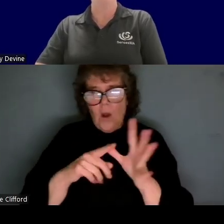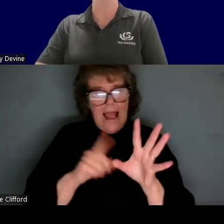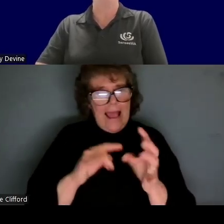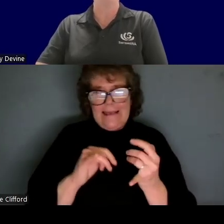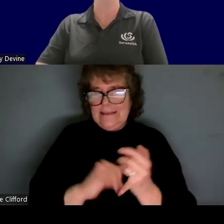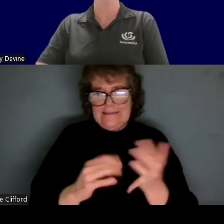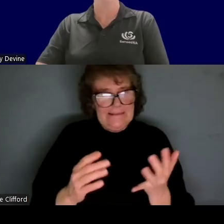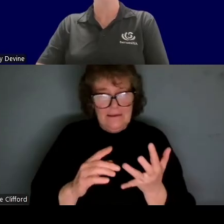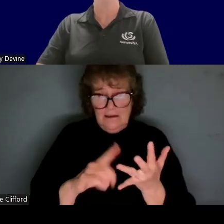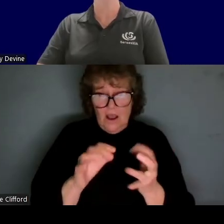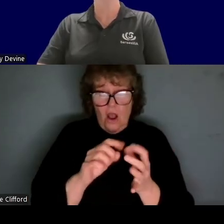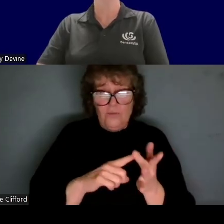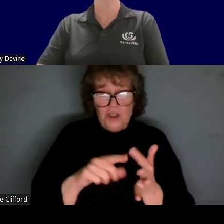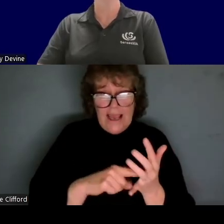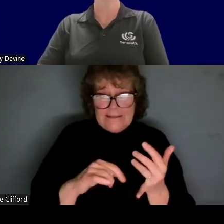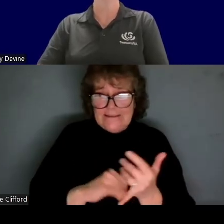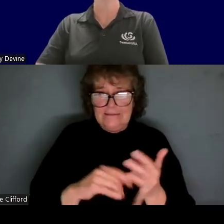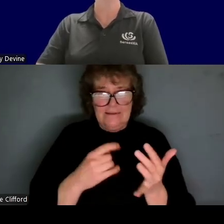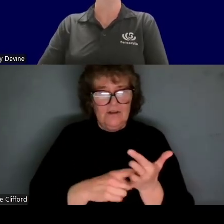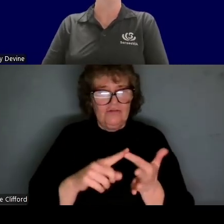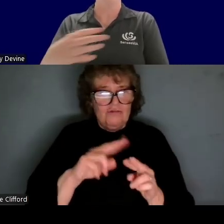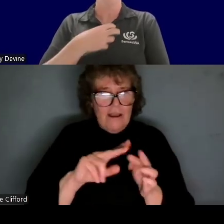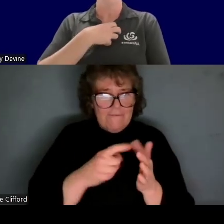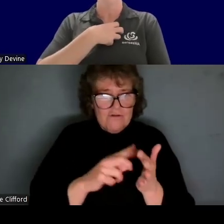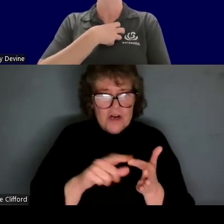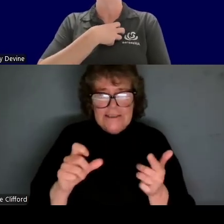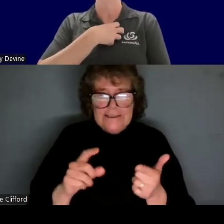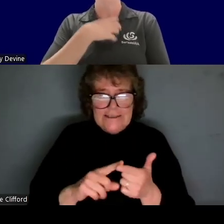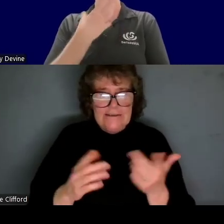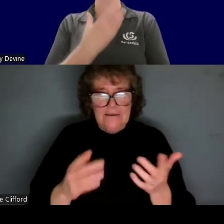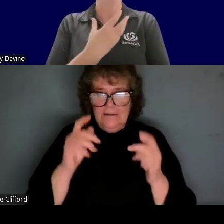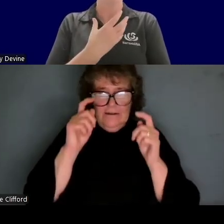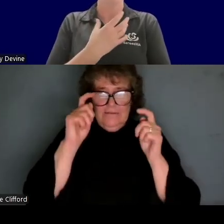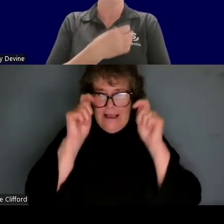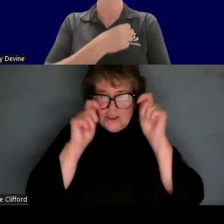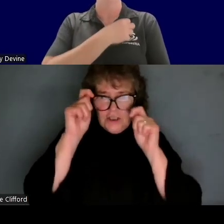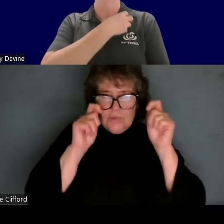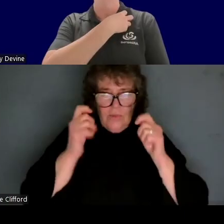body language. It can be something as simple as the colour of somebody's skin,